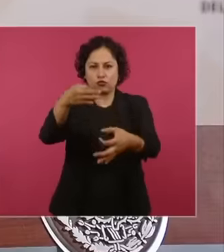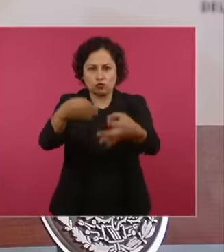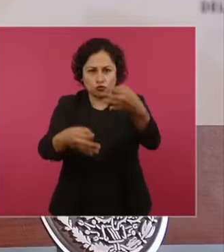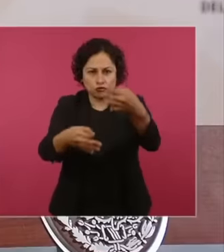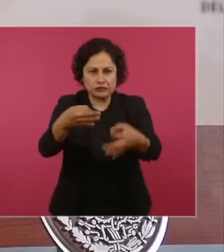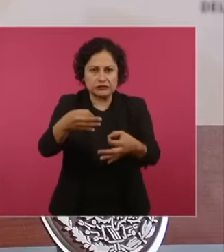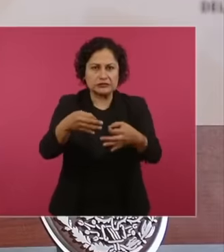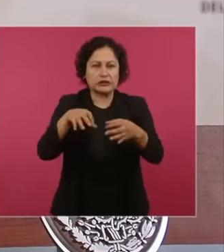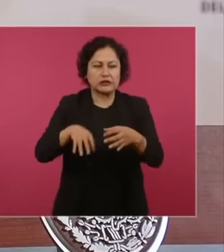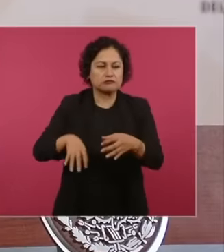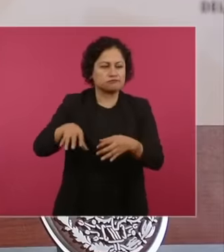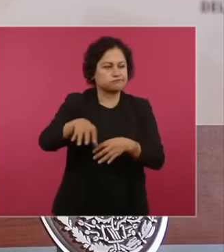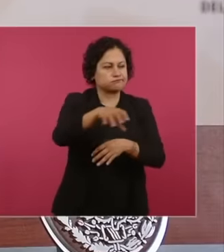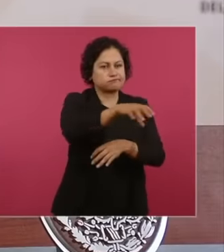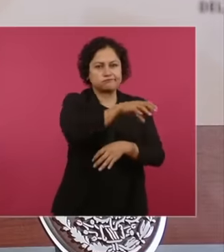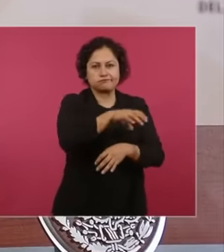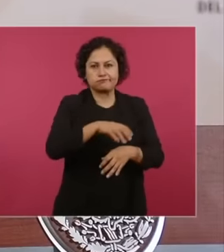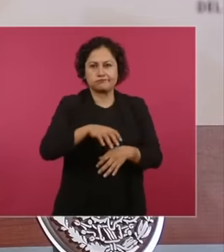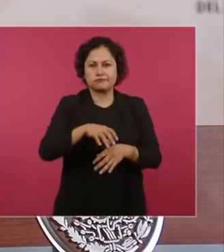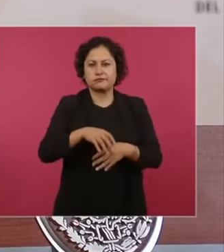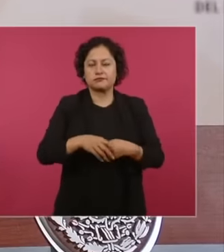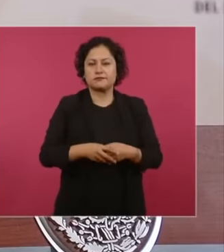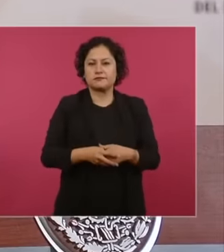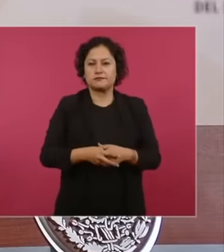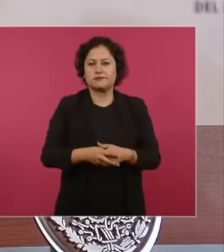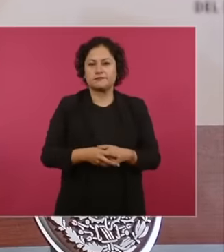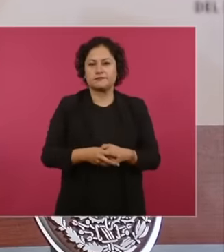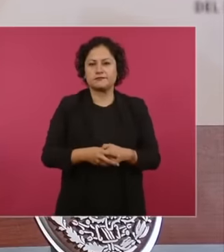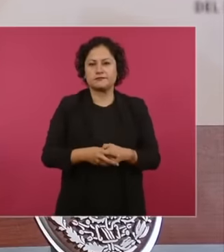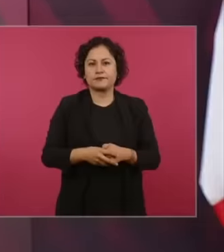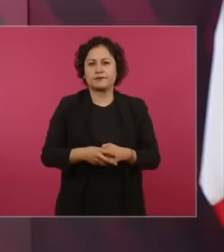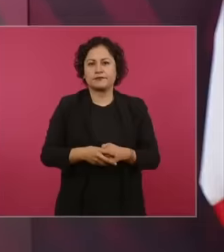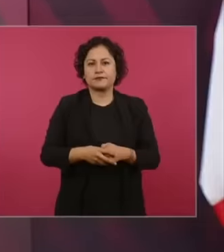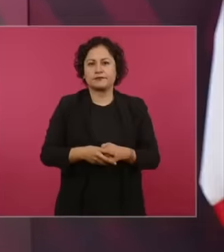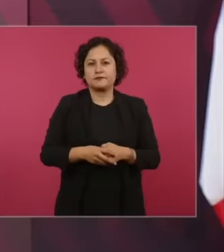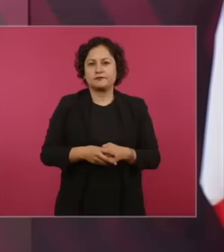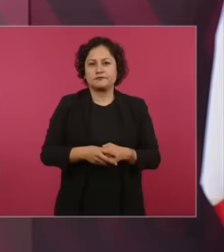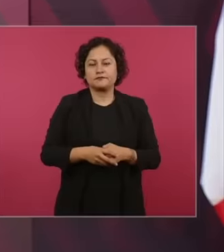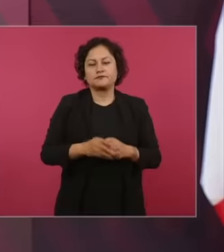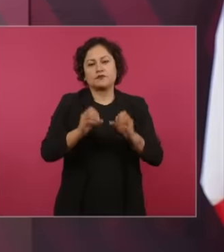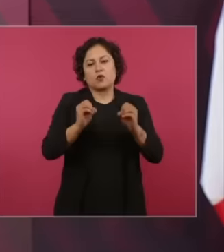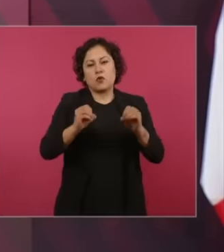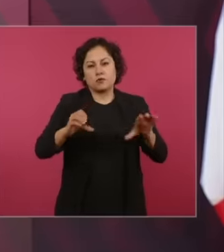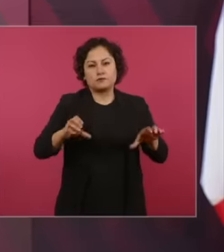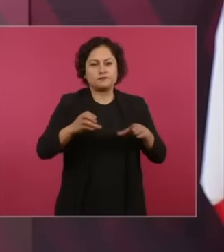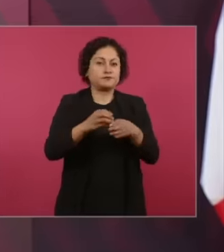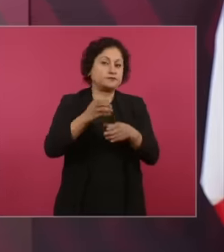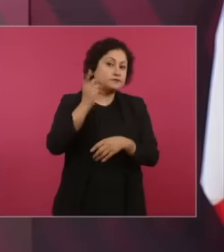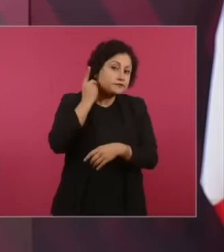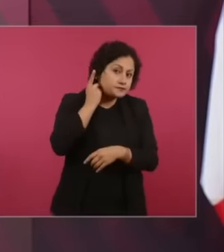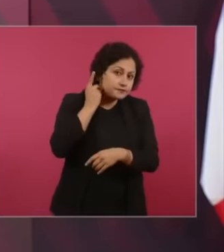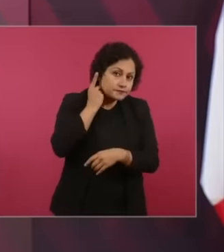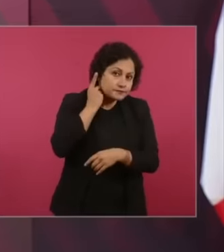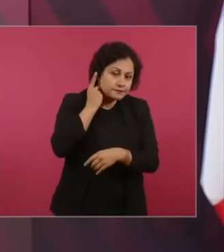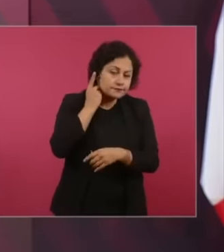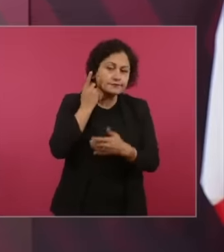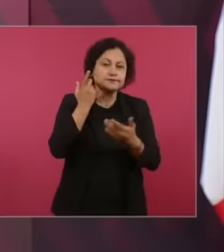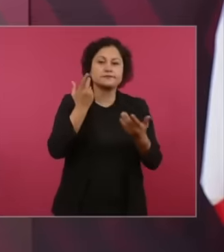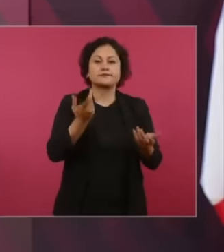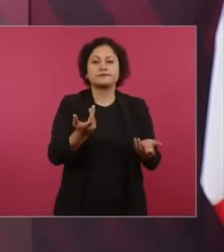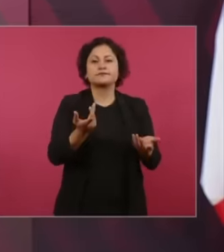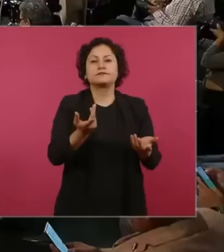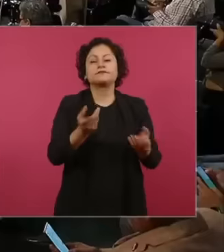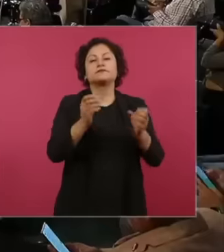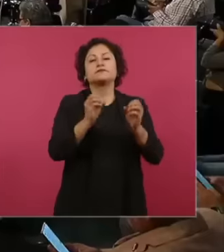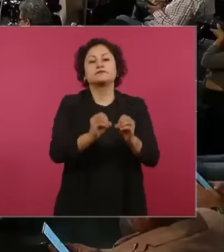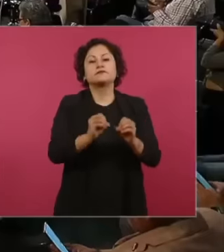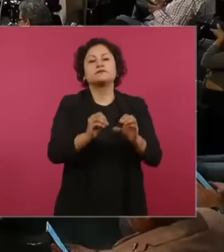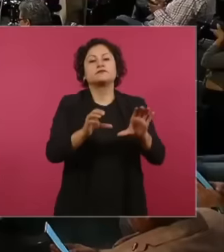another thing is What is done in Congress, something else is what is done in the judiciary,